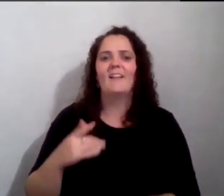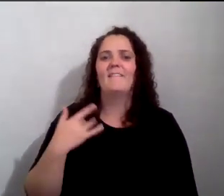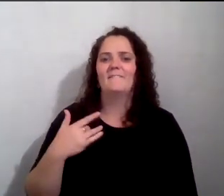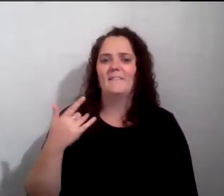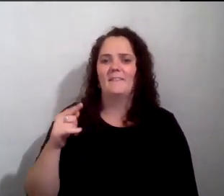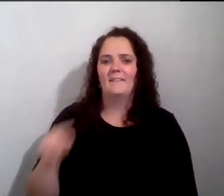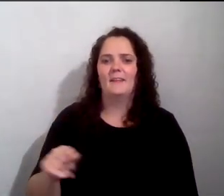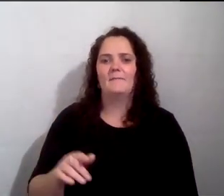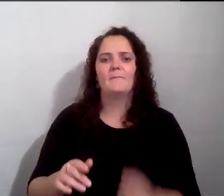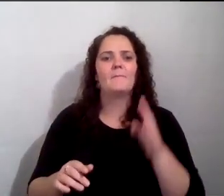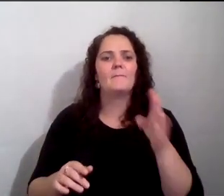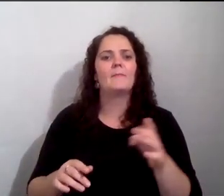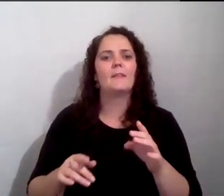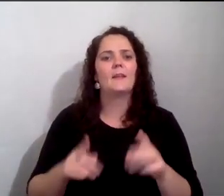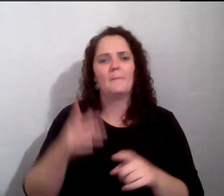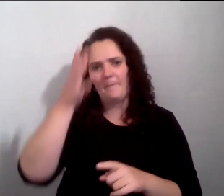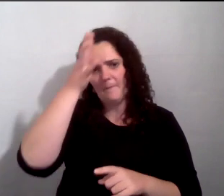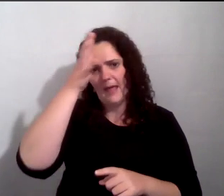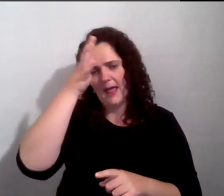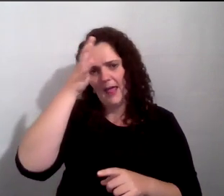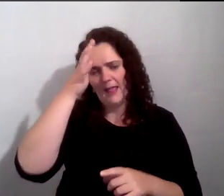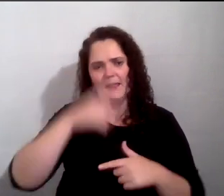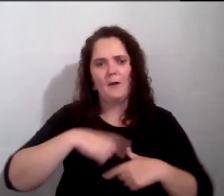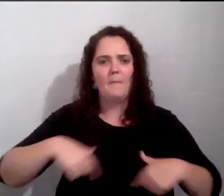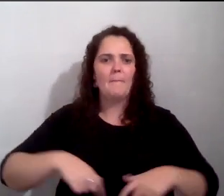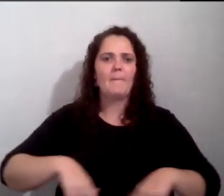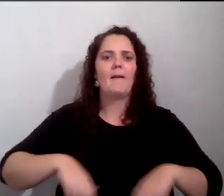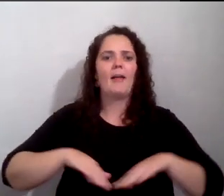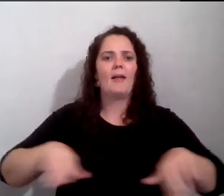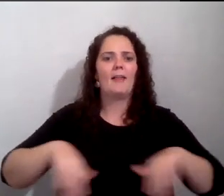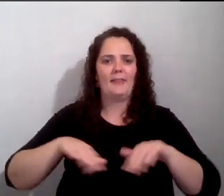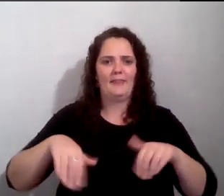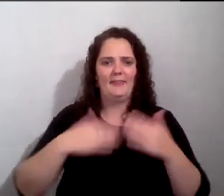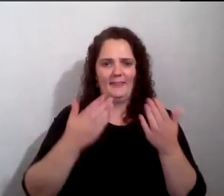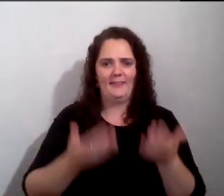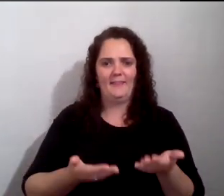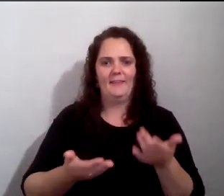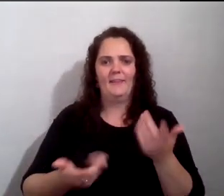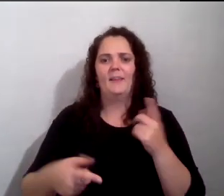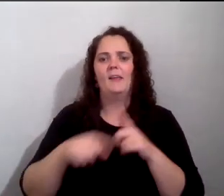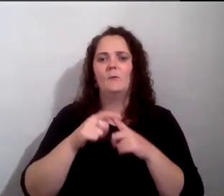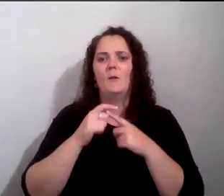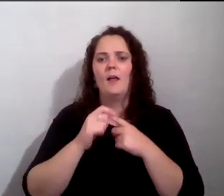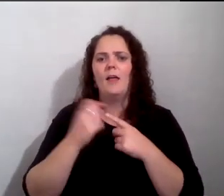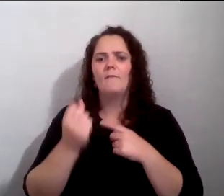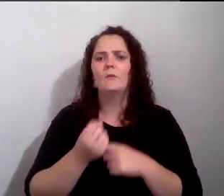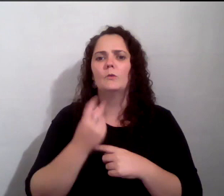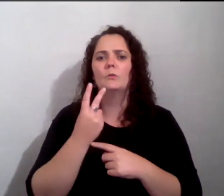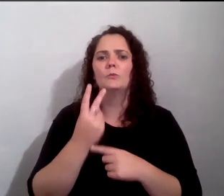Two Philippine children which are just wonderful.